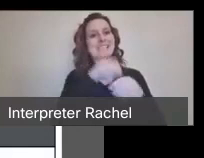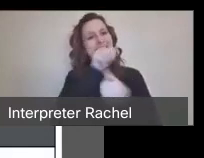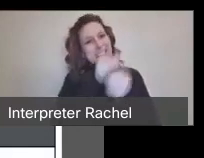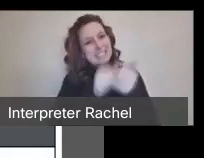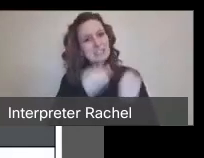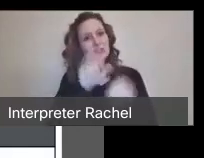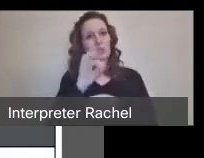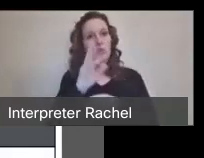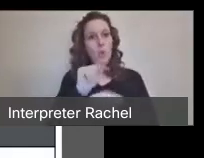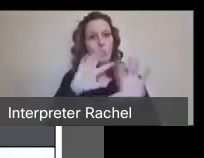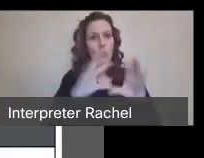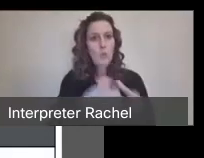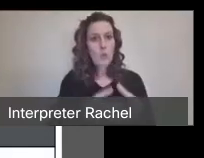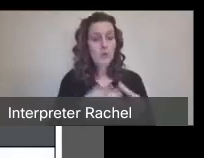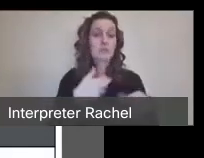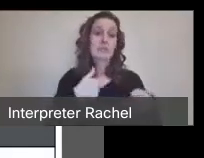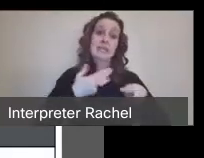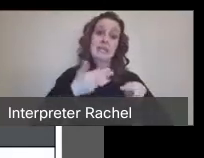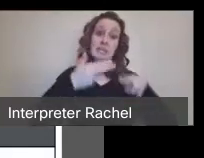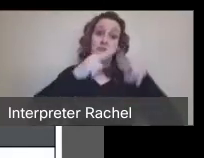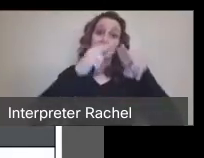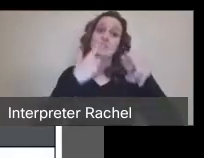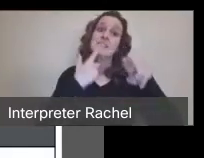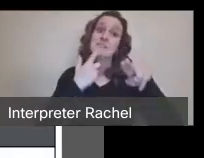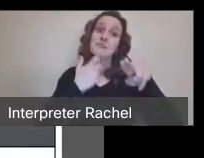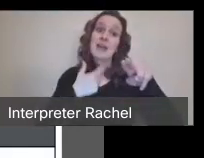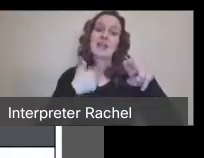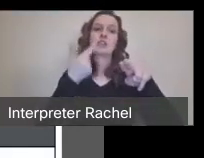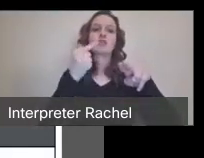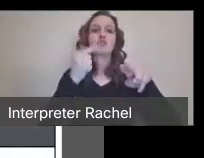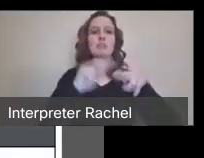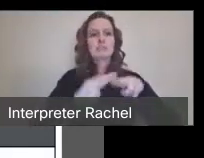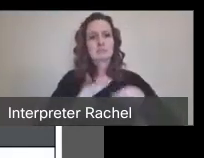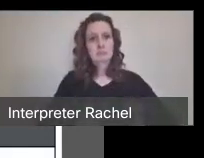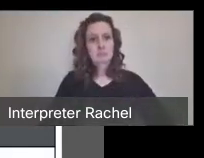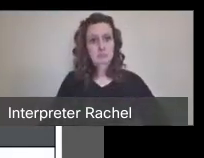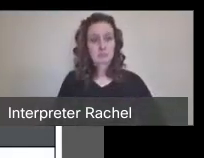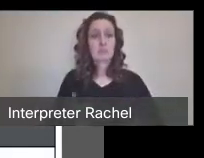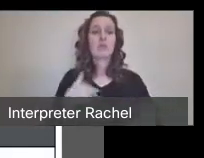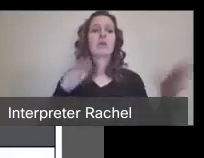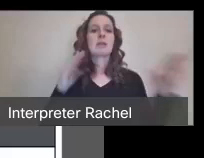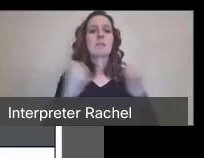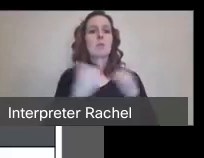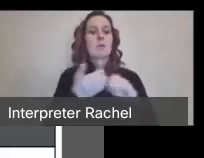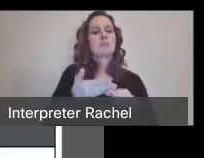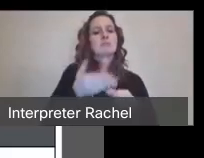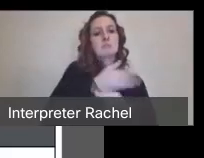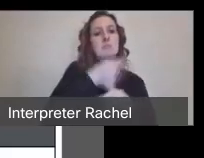been increasing, which is red, or decreasing, which is green, compared with the prior month. You can see